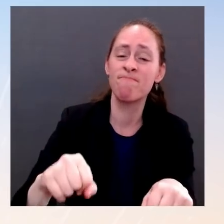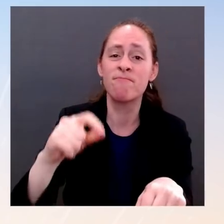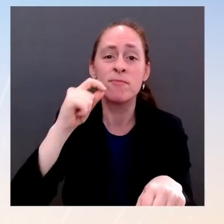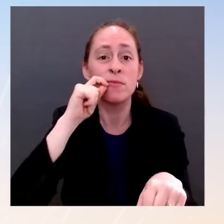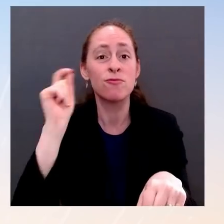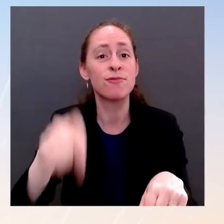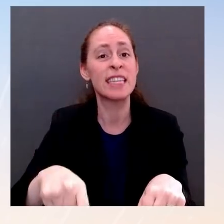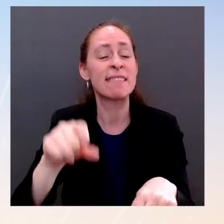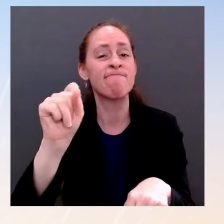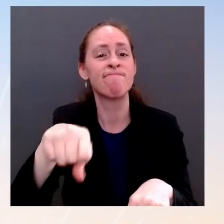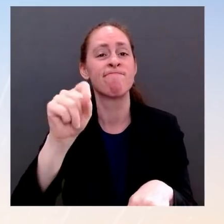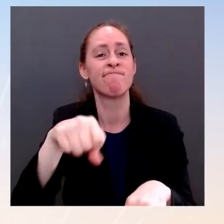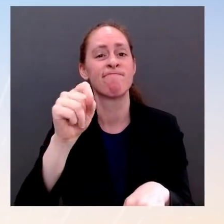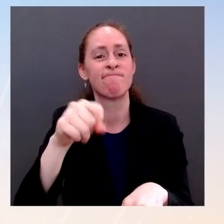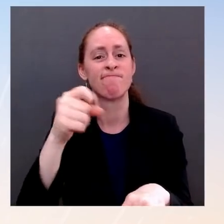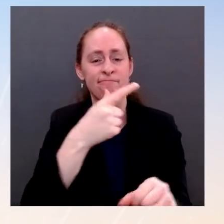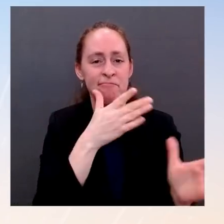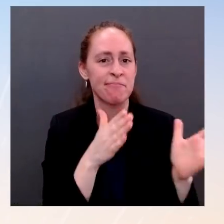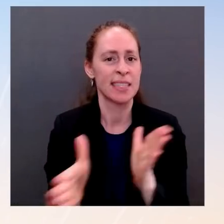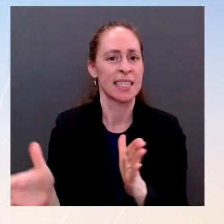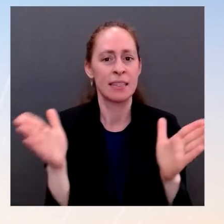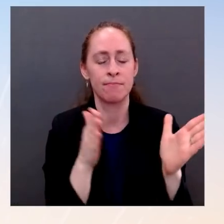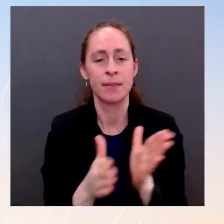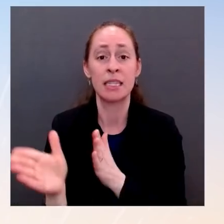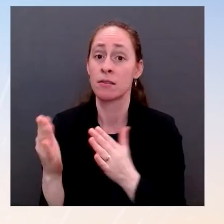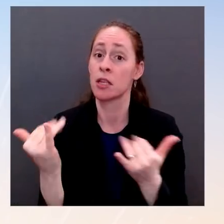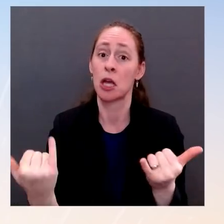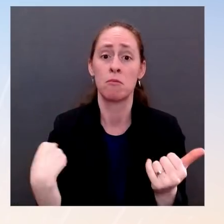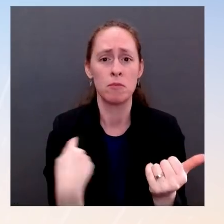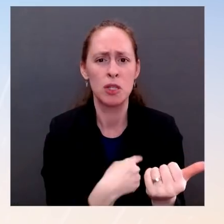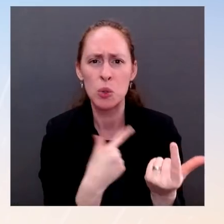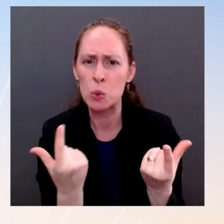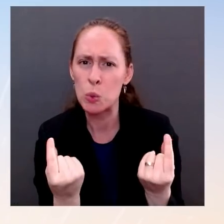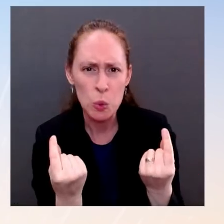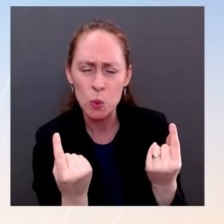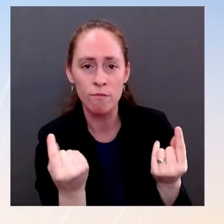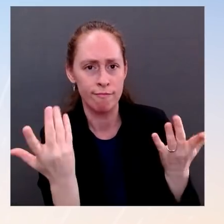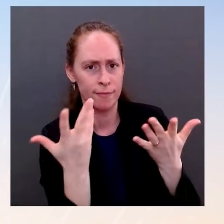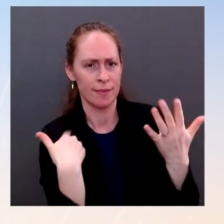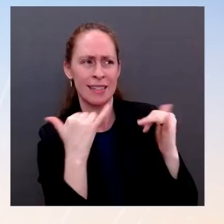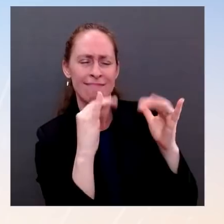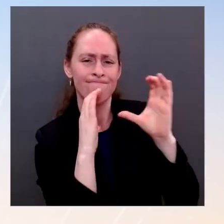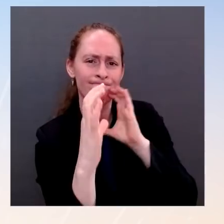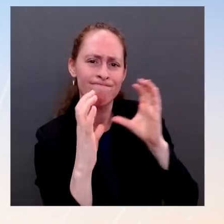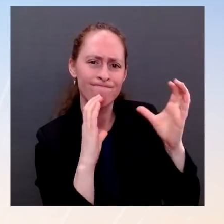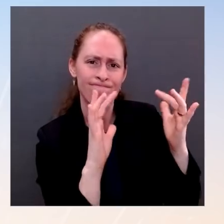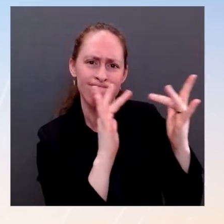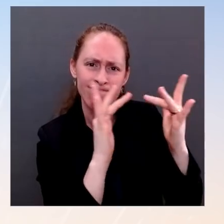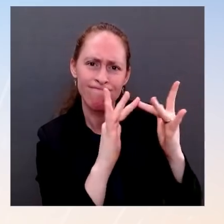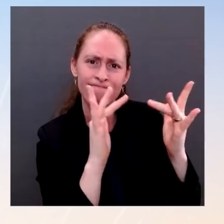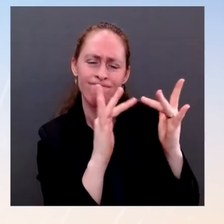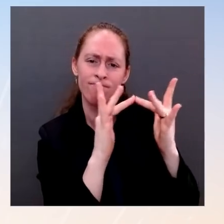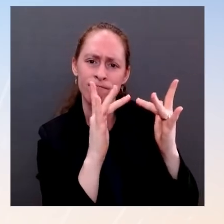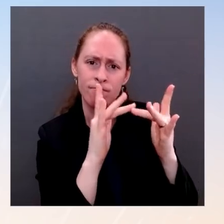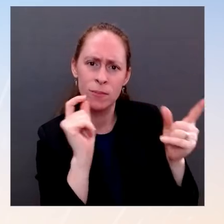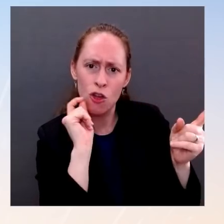specifically to network defenders, working to help them respond to and recover from cyber incidents as well as strengthen the resilience